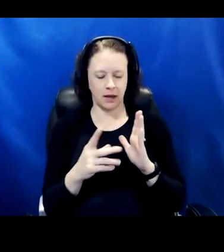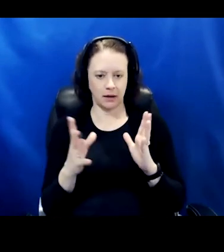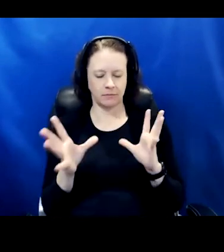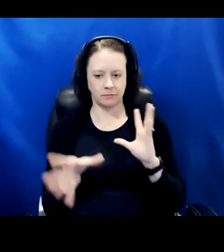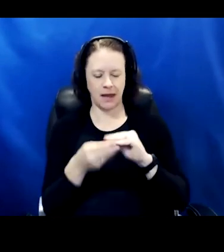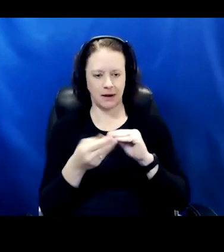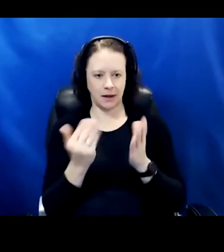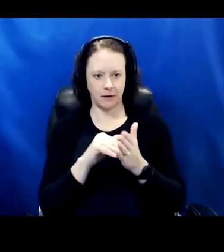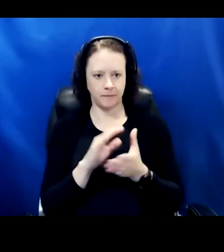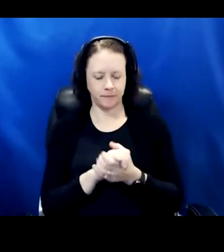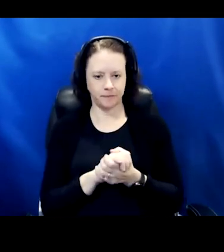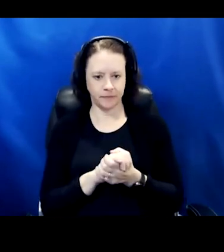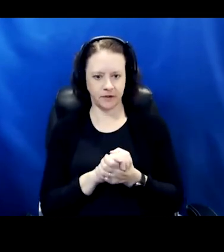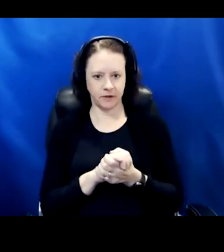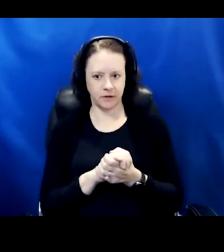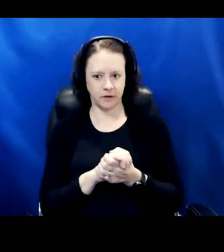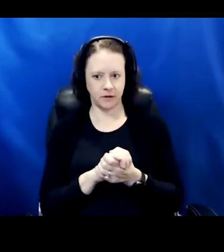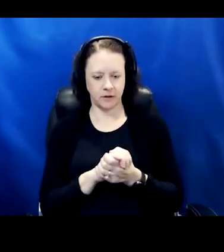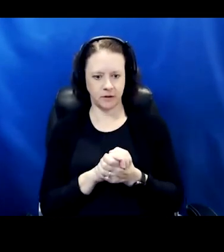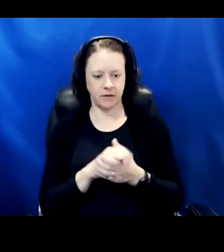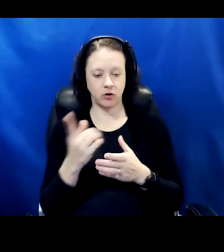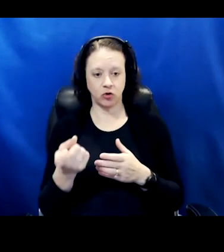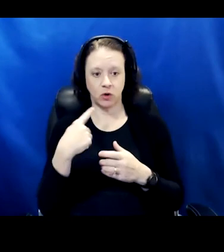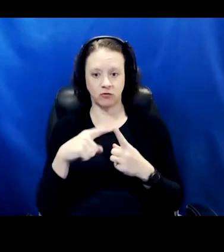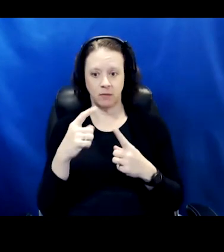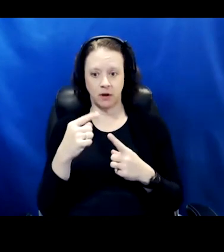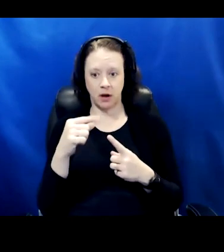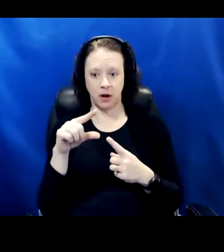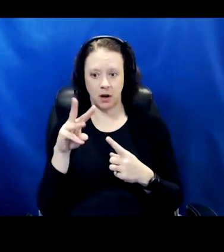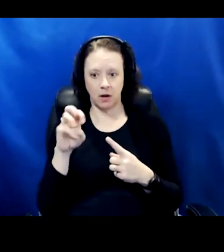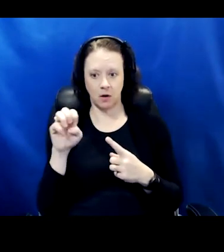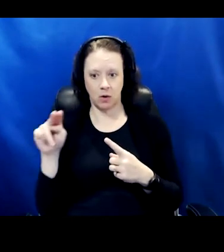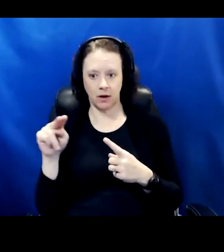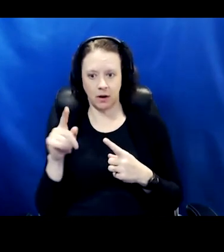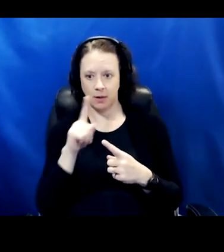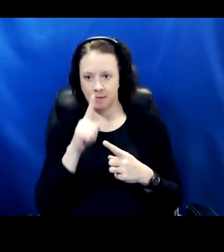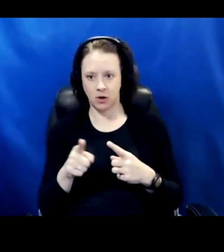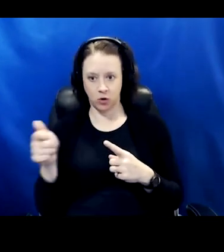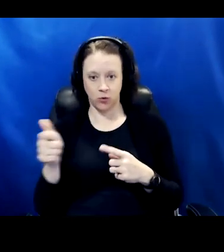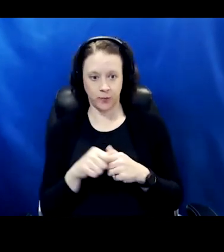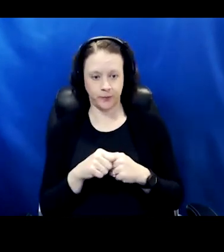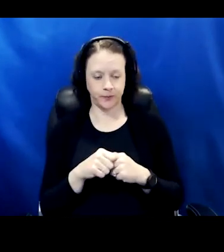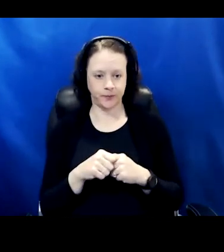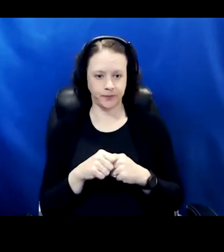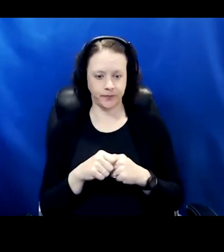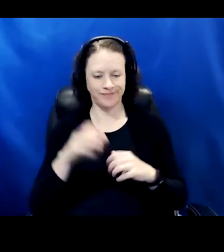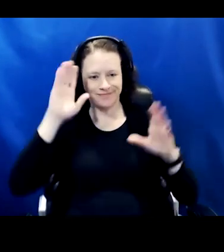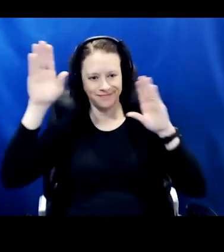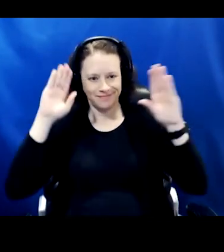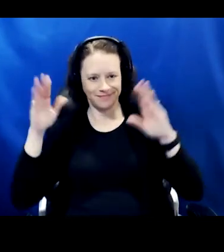[Susan] And there's a question from [bleep]. I'm going to go ahead and unmute you. Hello, this is [bleep].